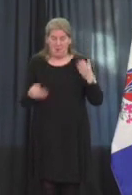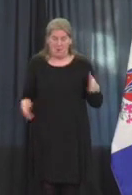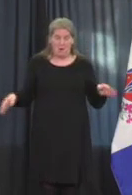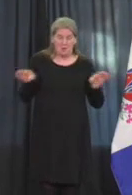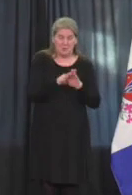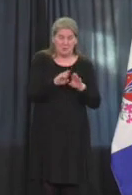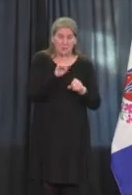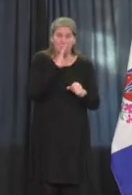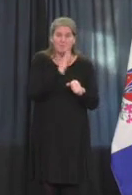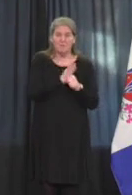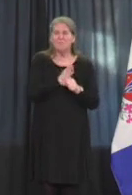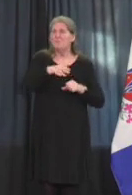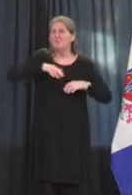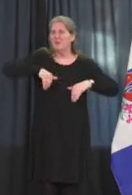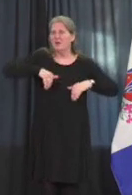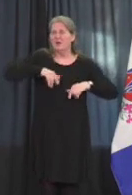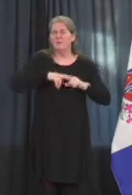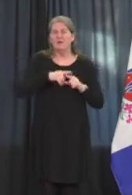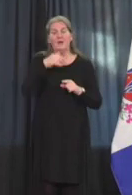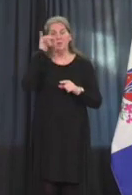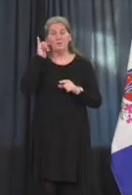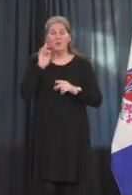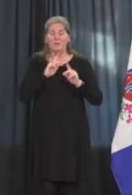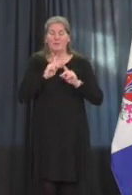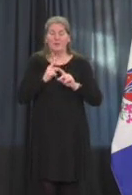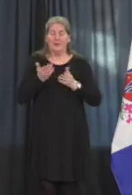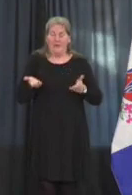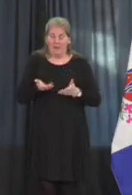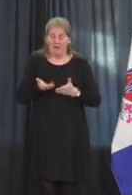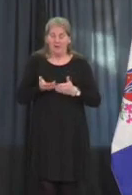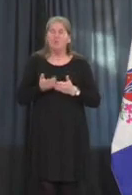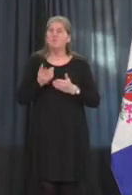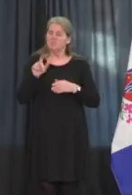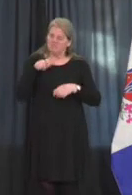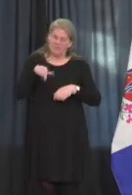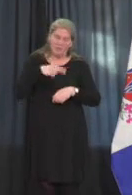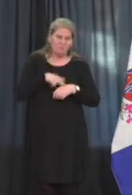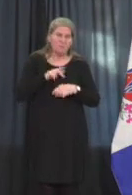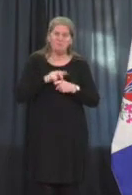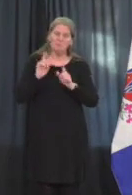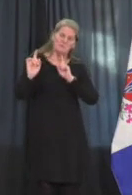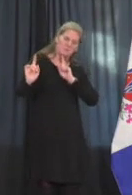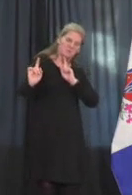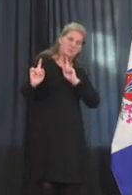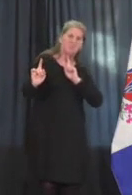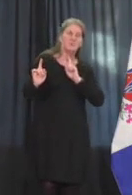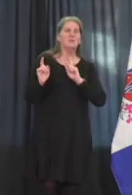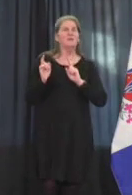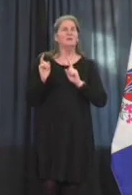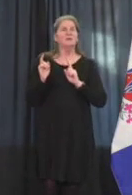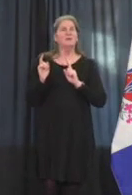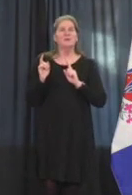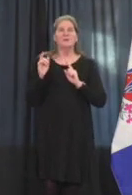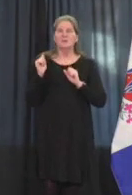AS YUKONERS AT HOME, WE NEED TO MAKE SURE THAT WE'RE PHYSICAL DISTANCING. WE NEED TO MAKE SURE THAT WE'RE PRACTICING VERY STRONG HYGIENE,